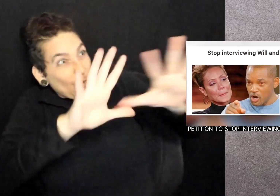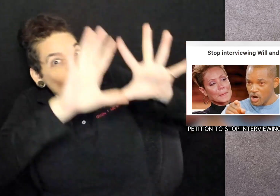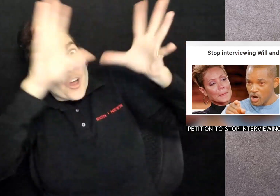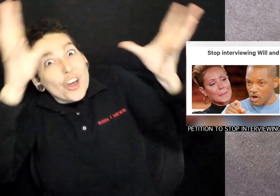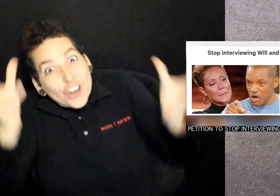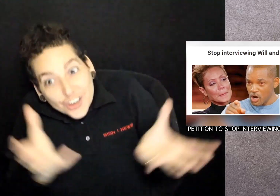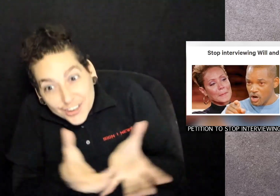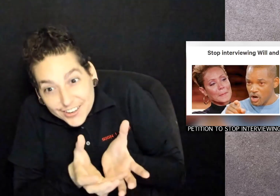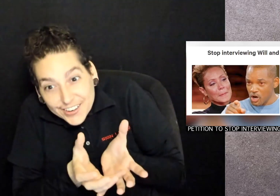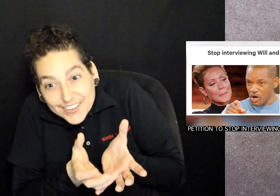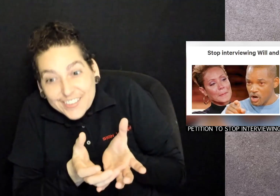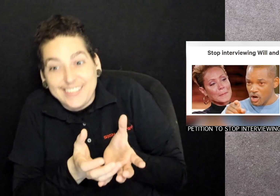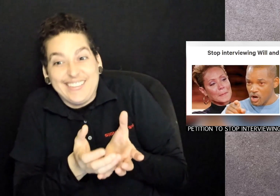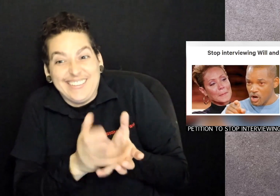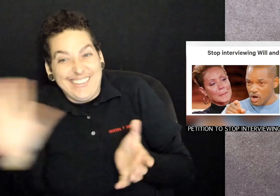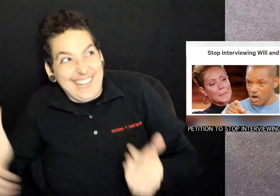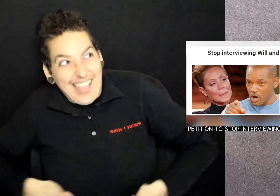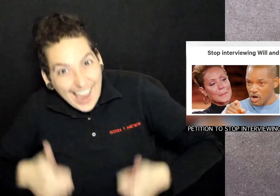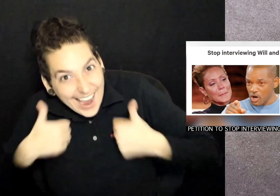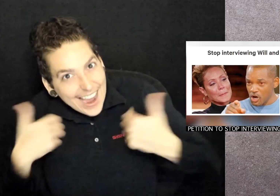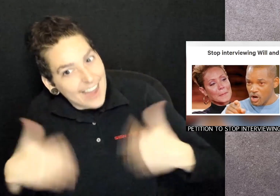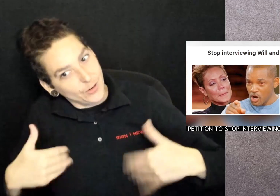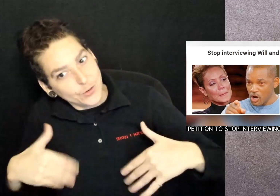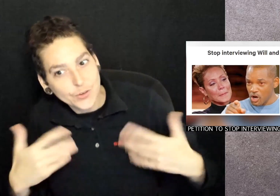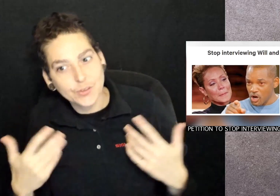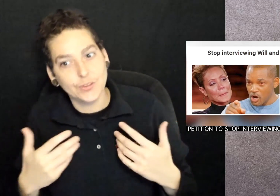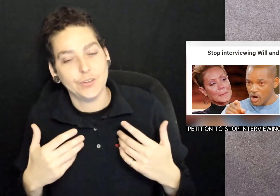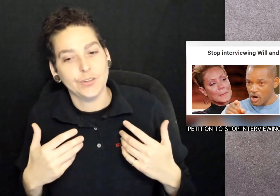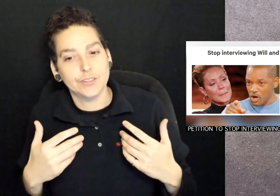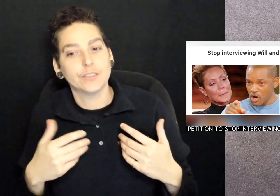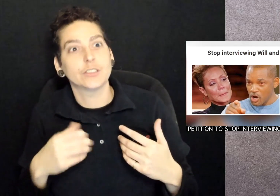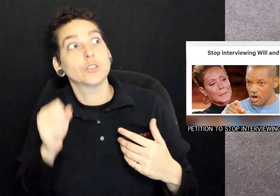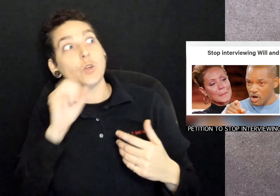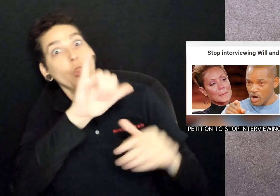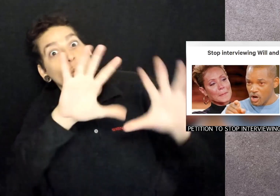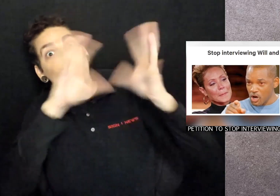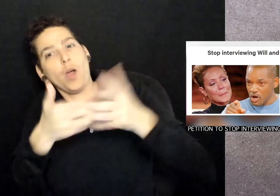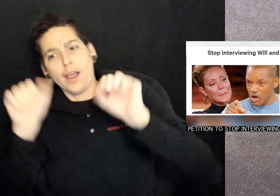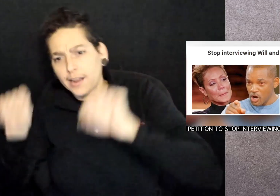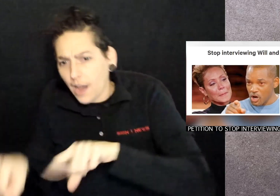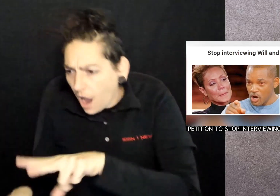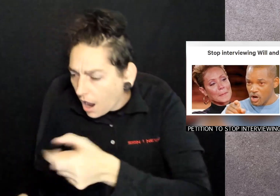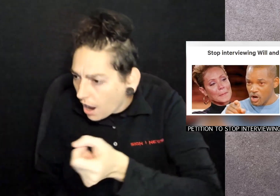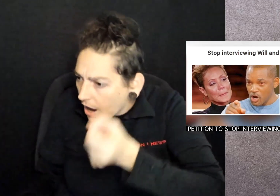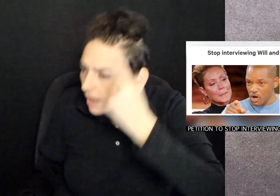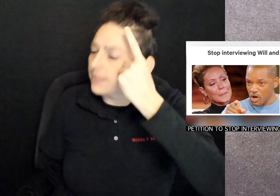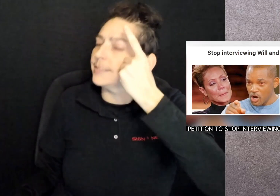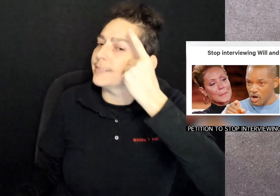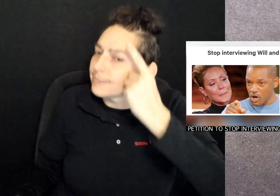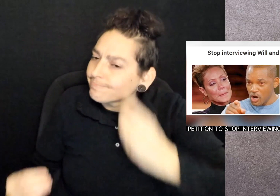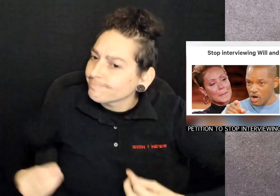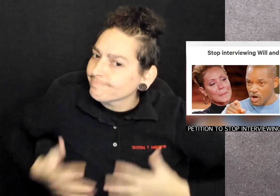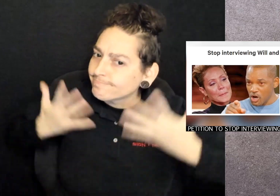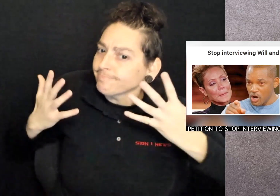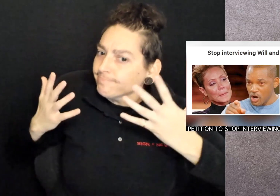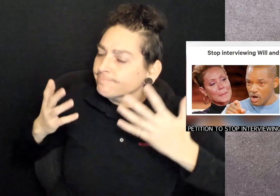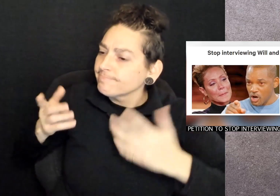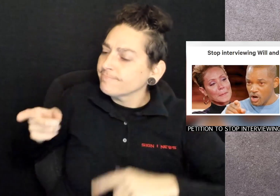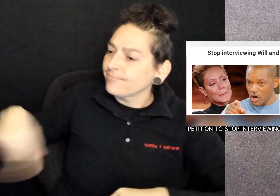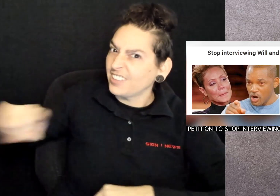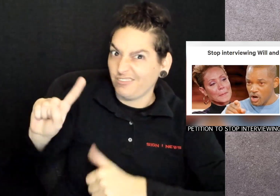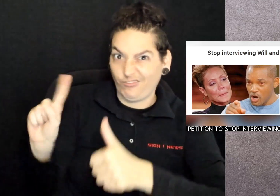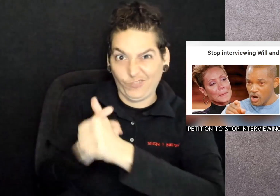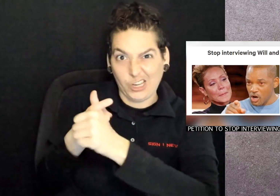their world and of their lives and now people can understand and be inspired and at first